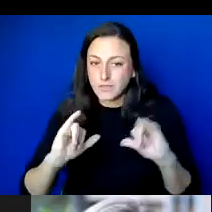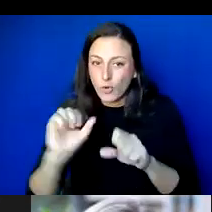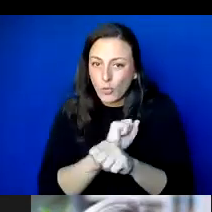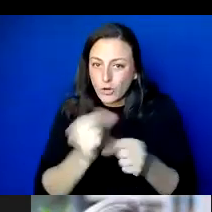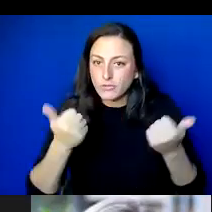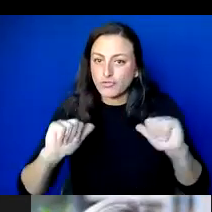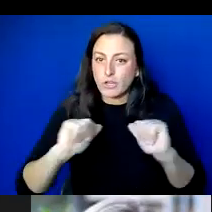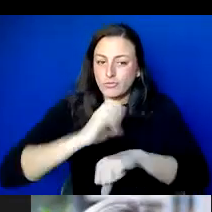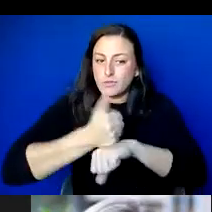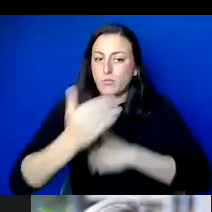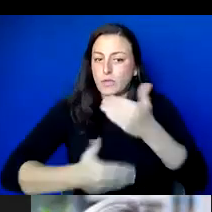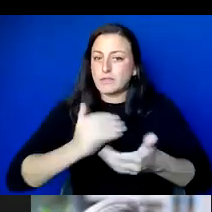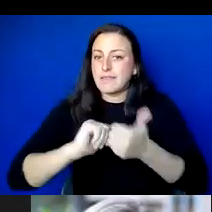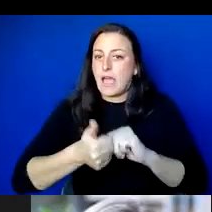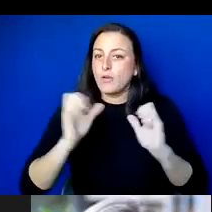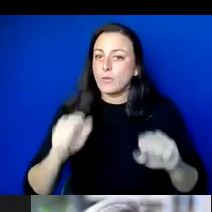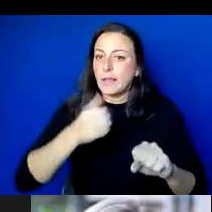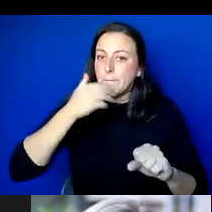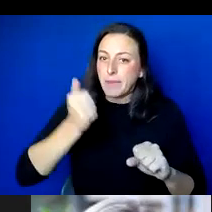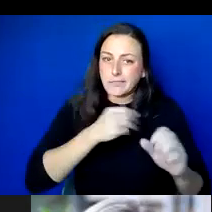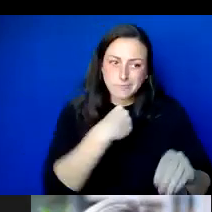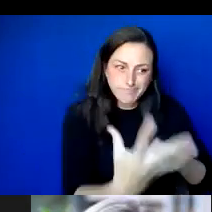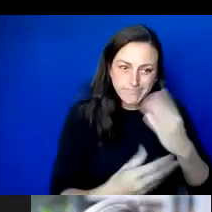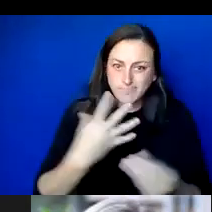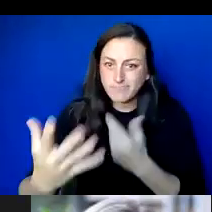how best to vaccinate this group, and we'll have more information about